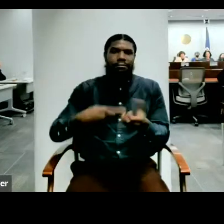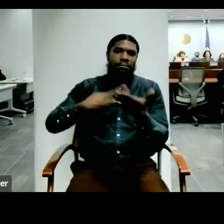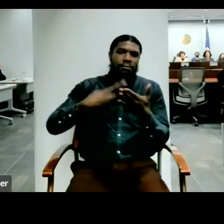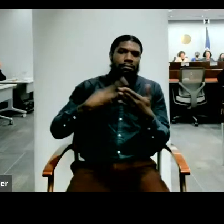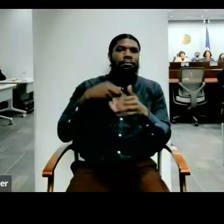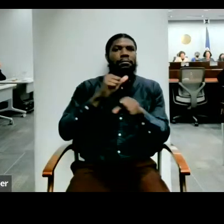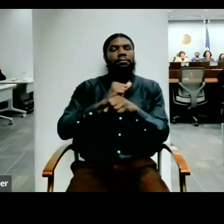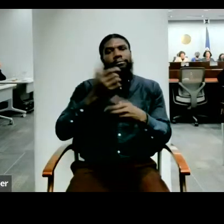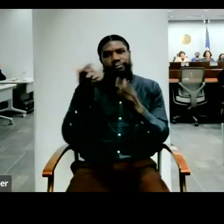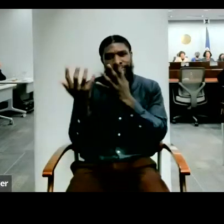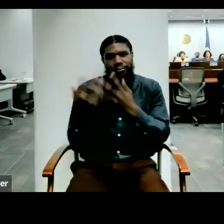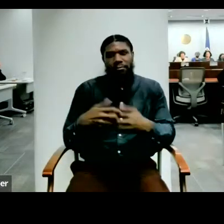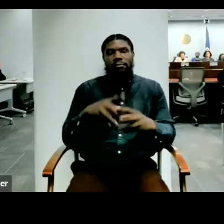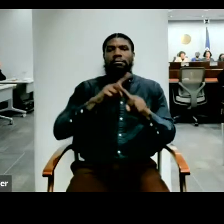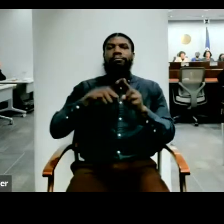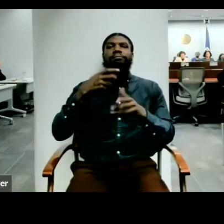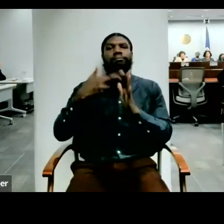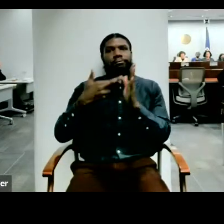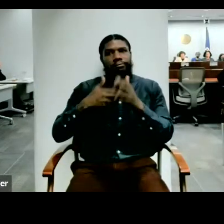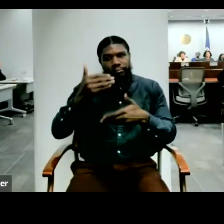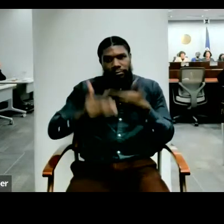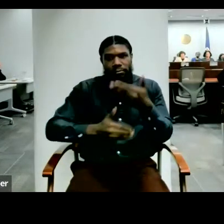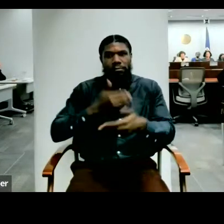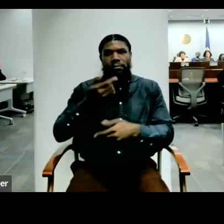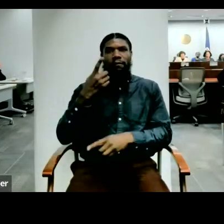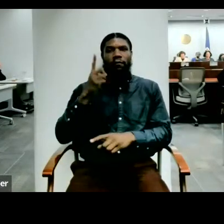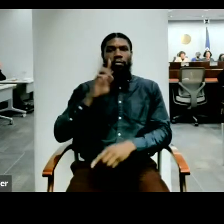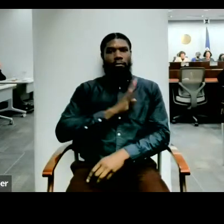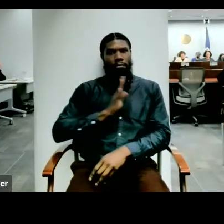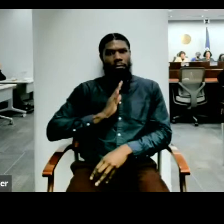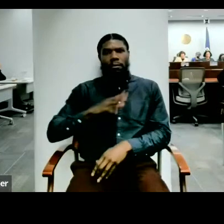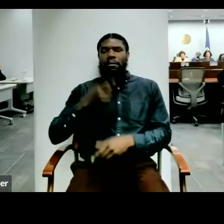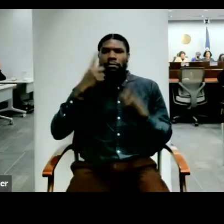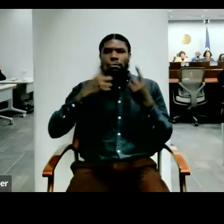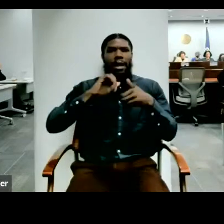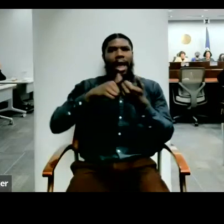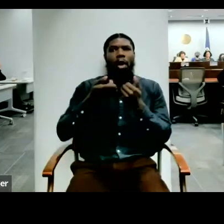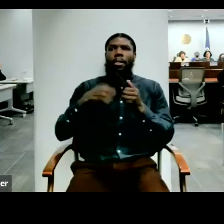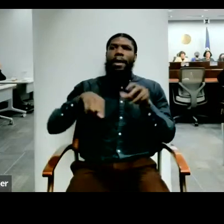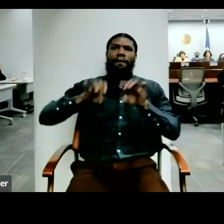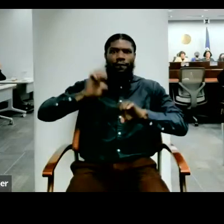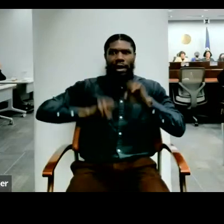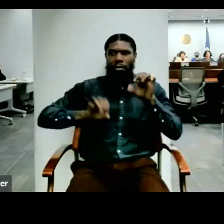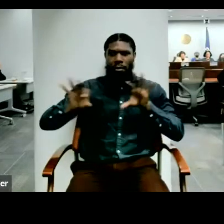Boards and senior levels can consider in how they do the evaluation, can be very, very helpful to